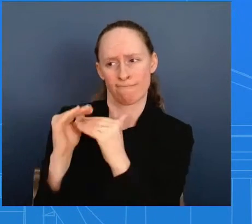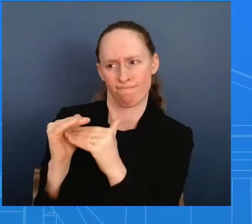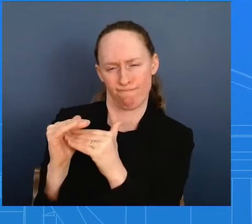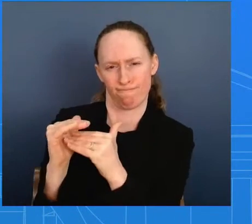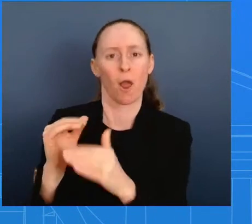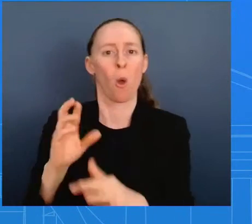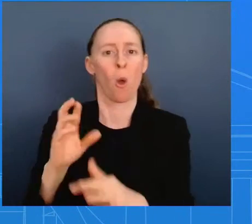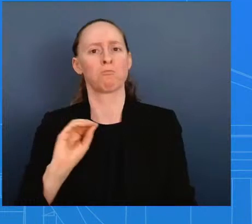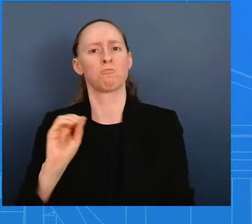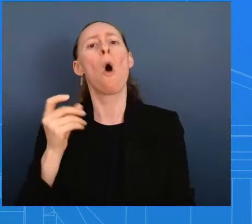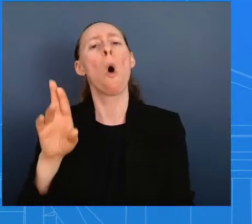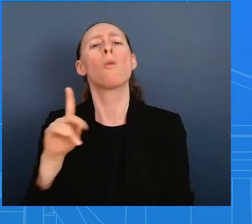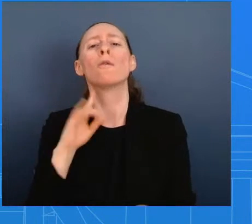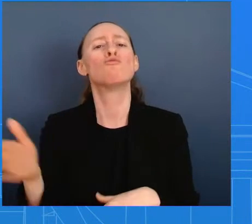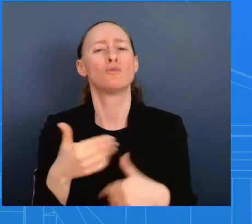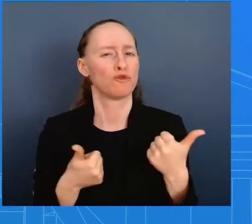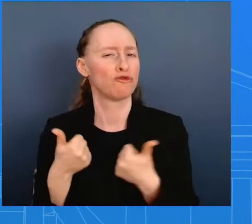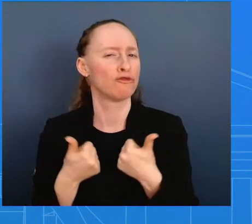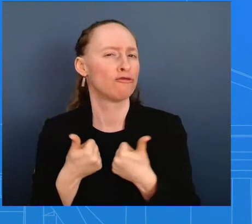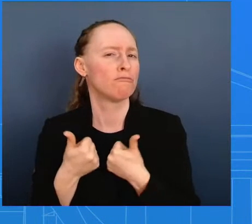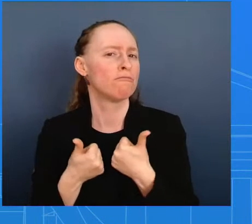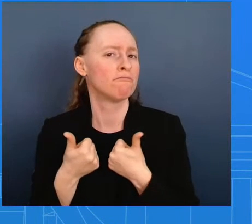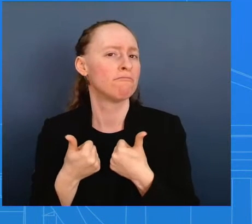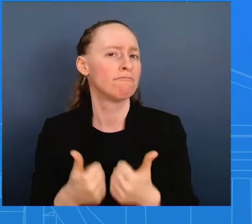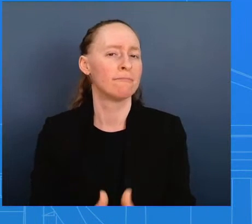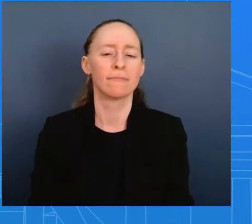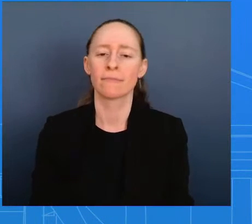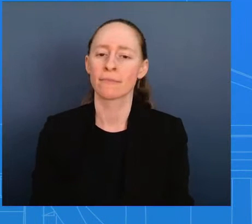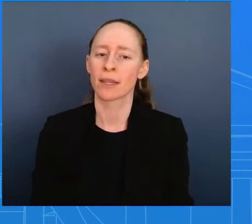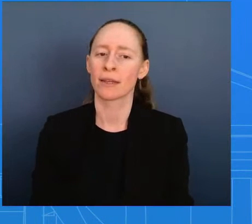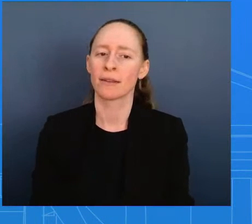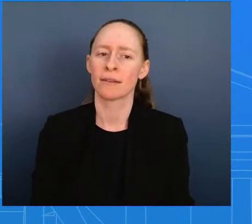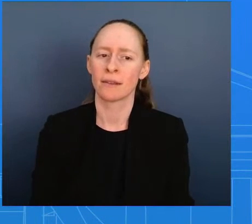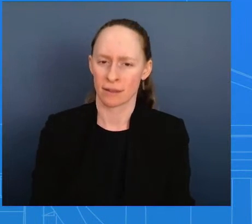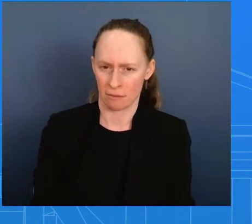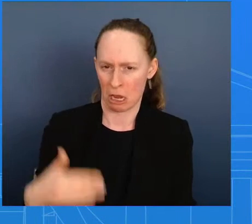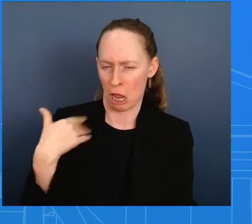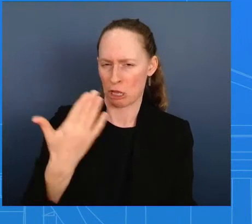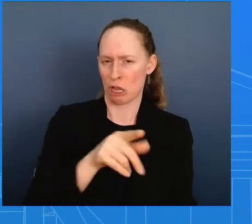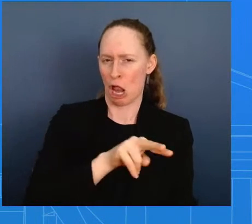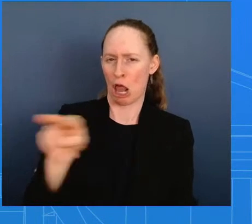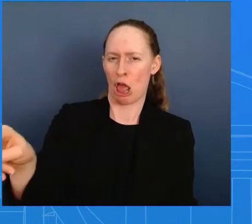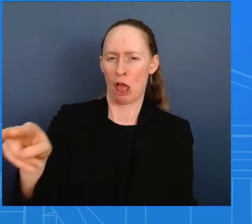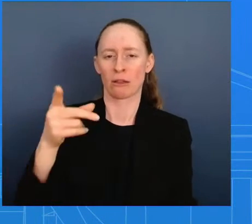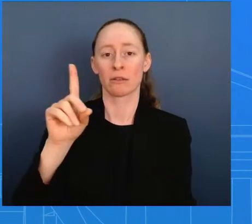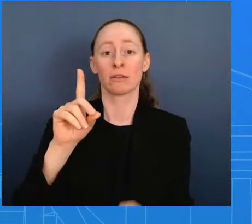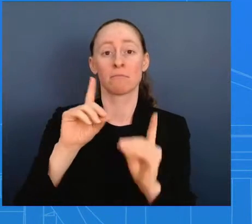to the findings of the State Department report that just came out over the weekend. We believe that there were periods over the last few weeks